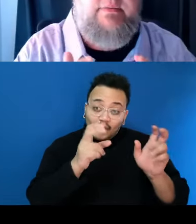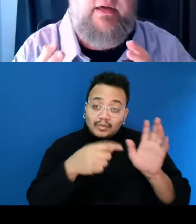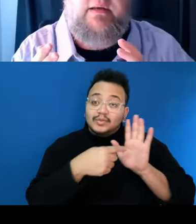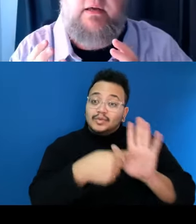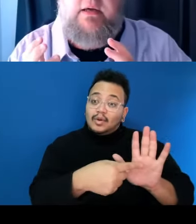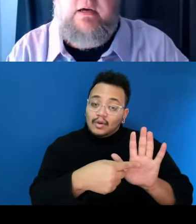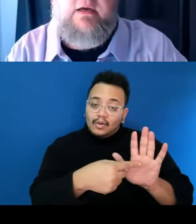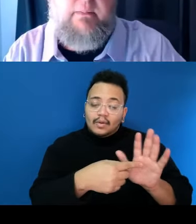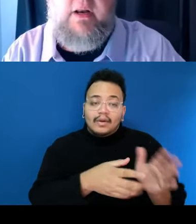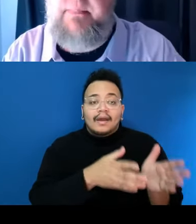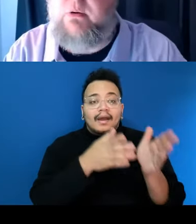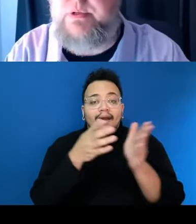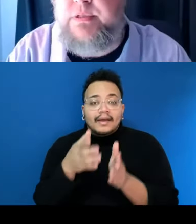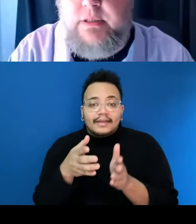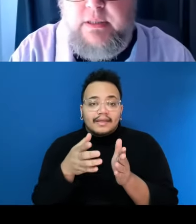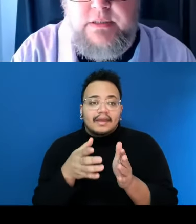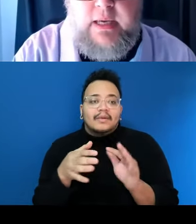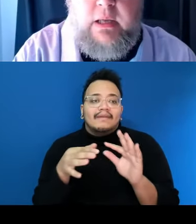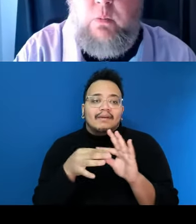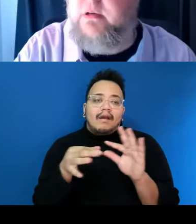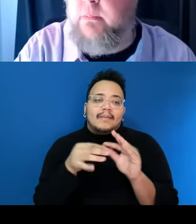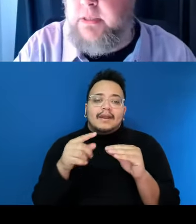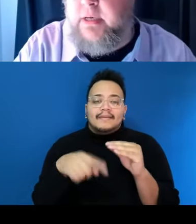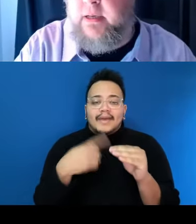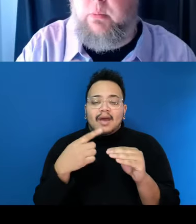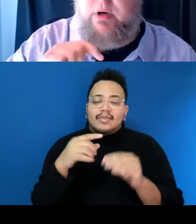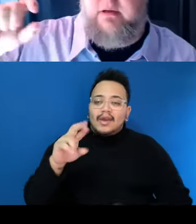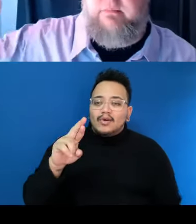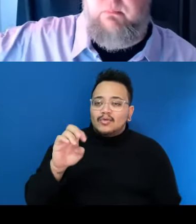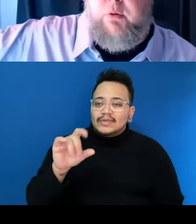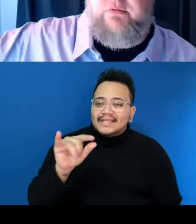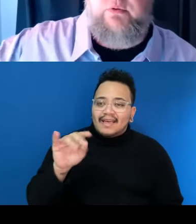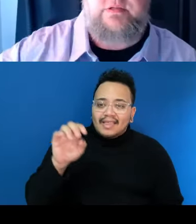and then a comment about resilience and what can be done. And we're gonna move through